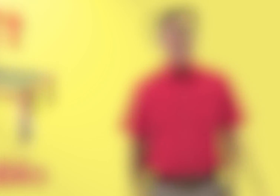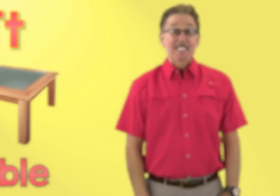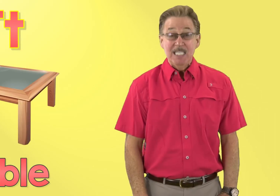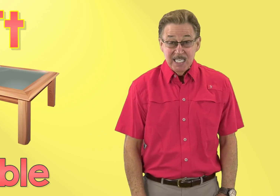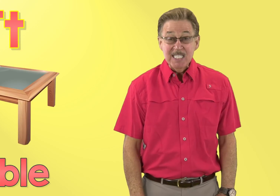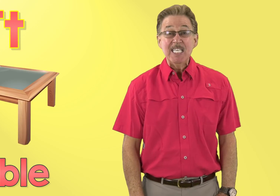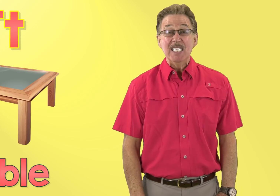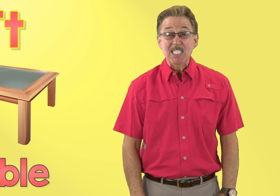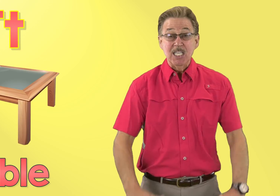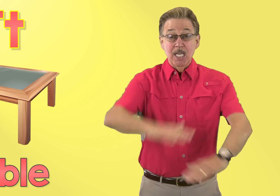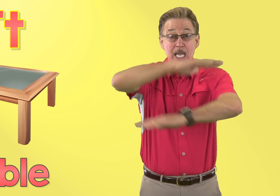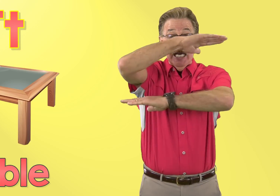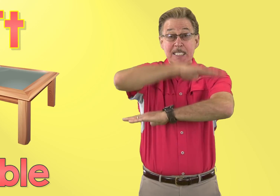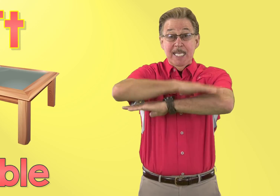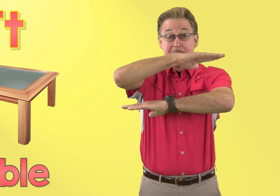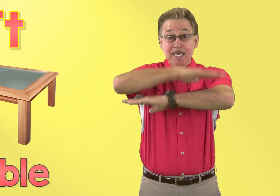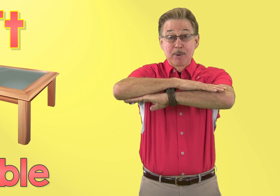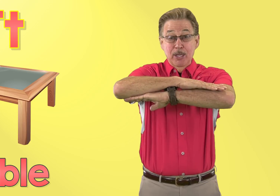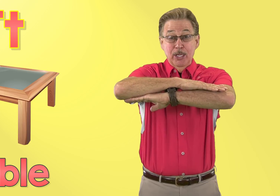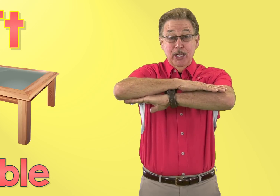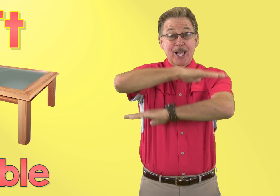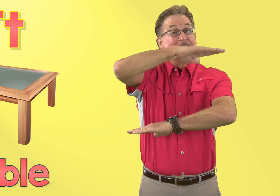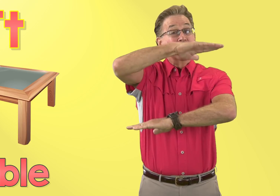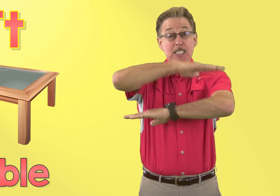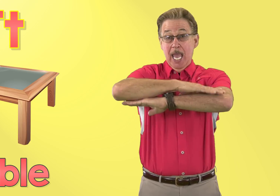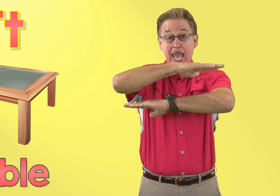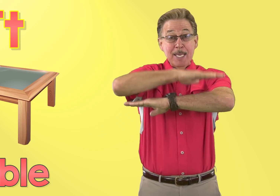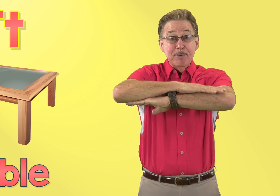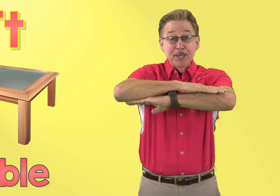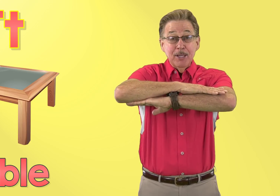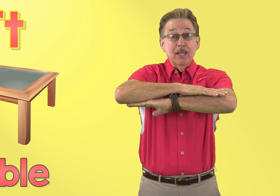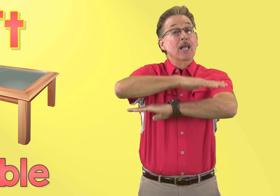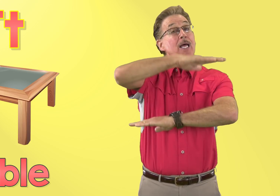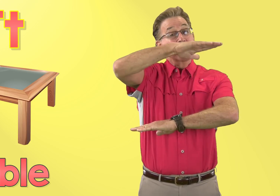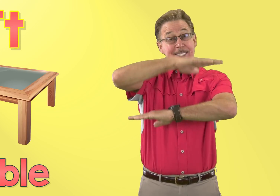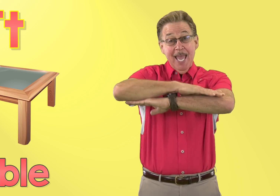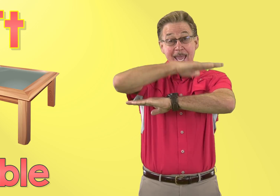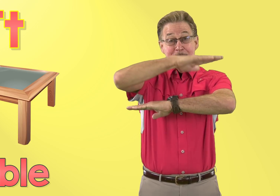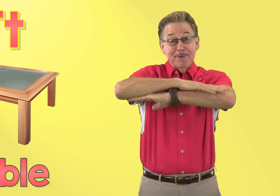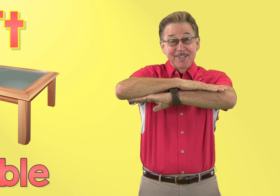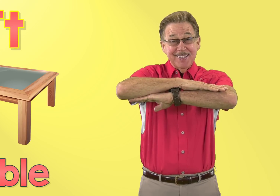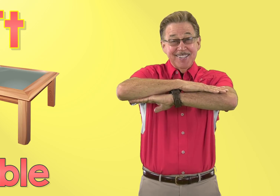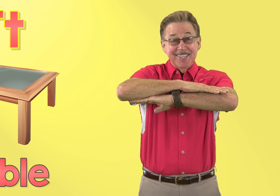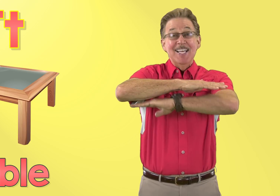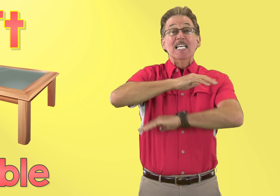T t says /t/ table, table, table